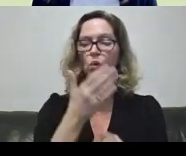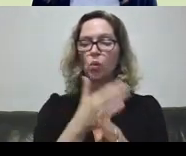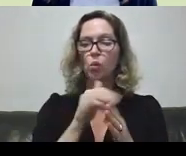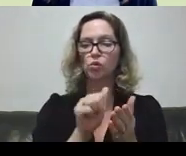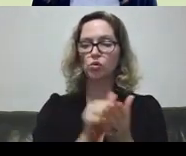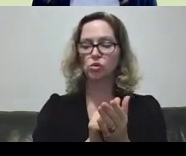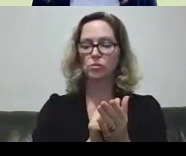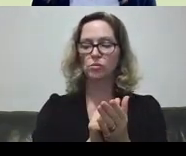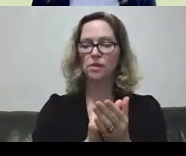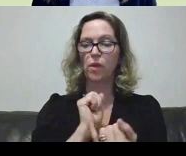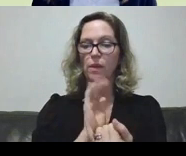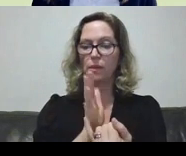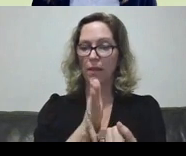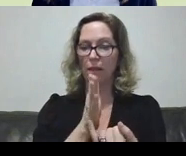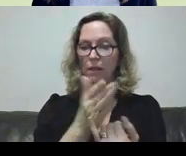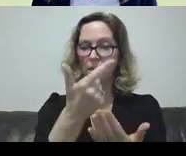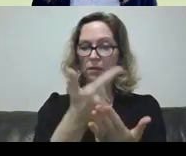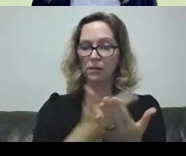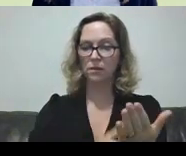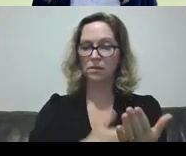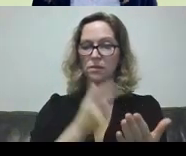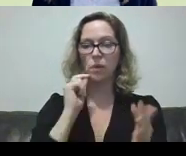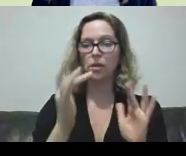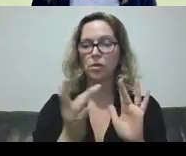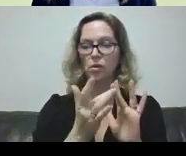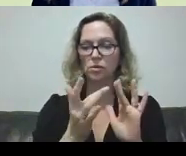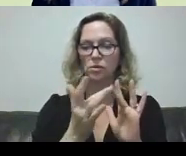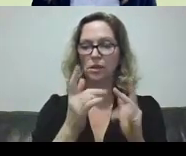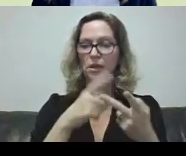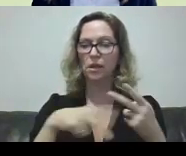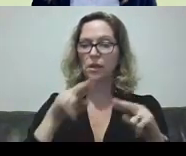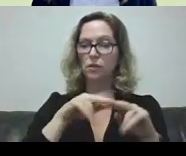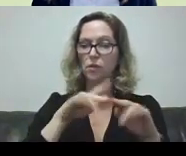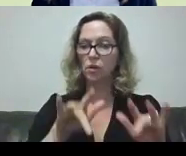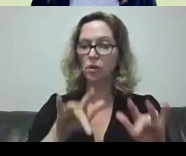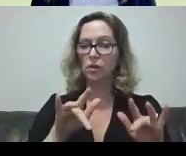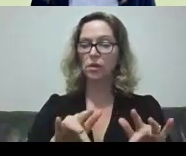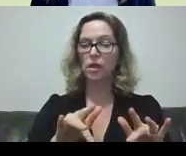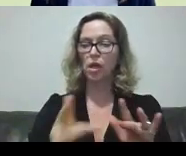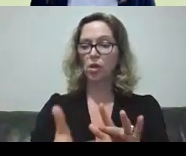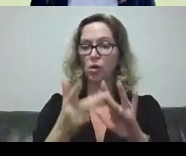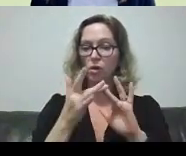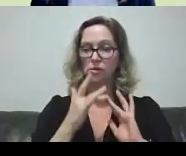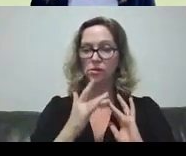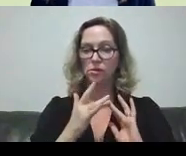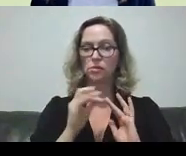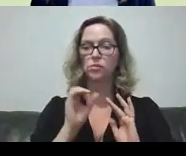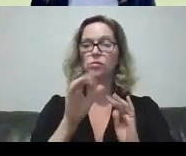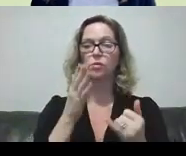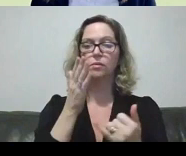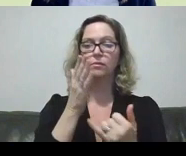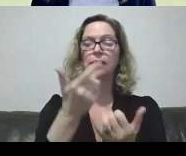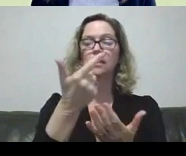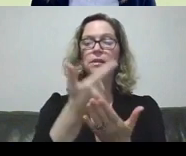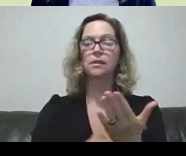not, all you need to do is contact us and we can put you on our mailing list so you'll be receiving frequent updates of what's